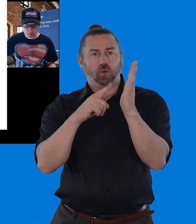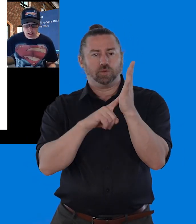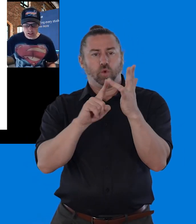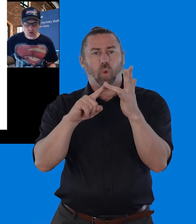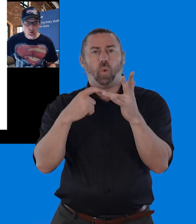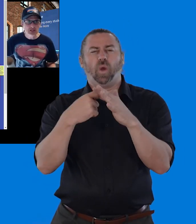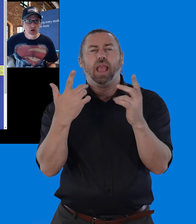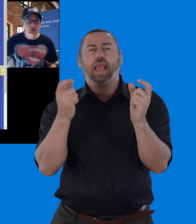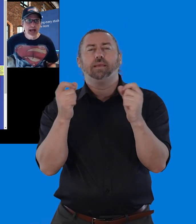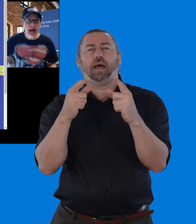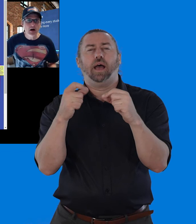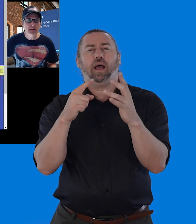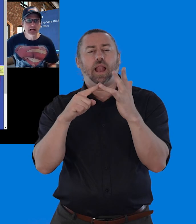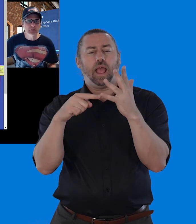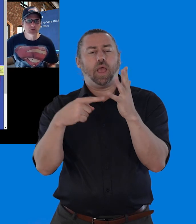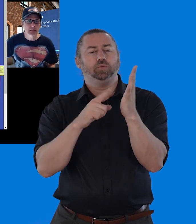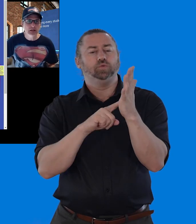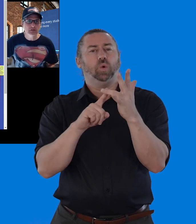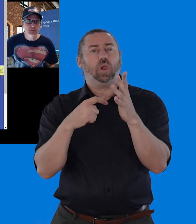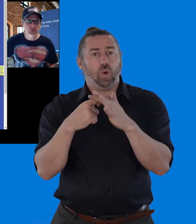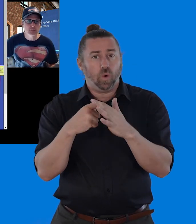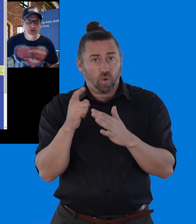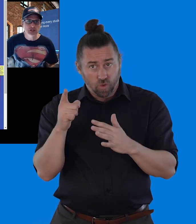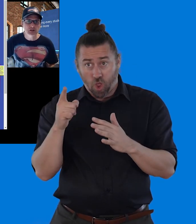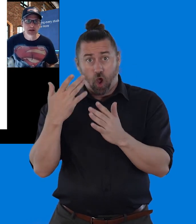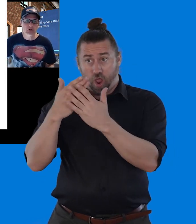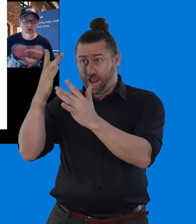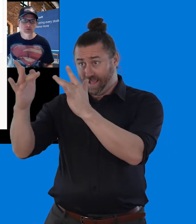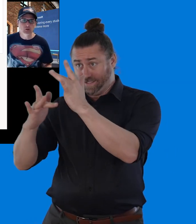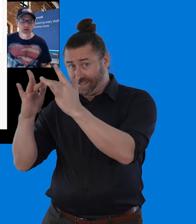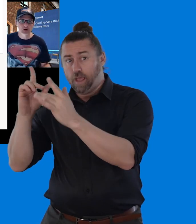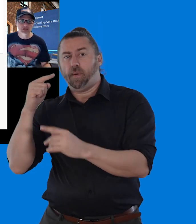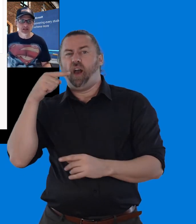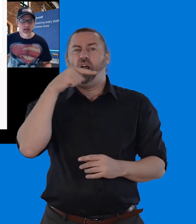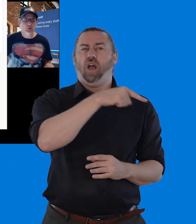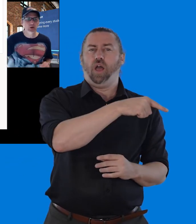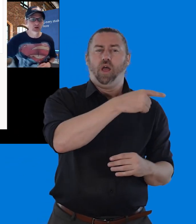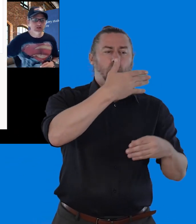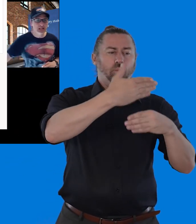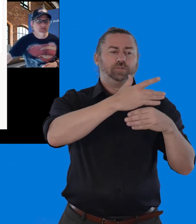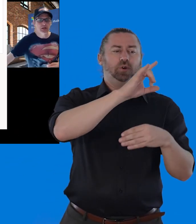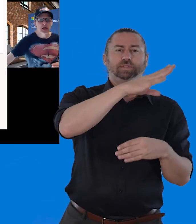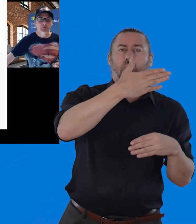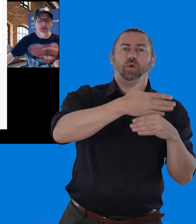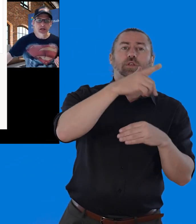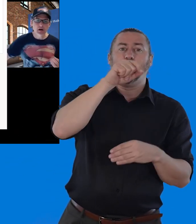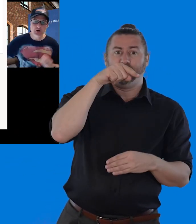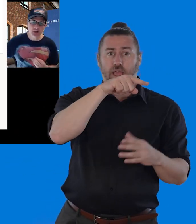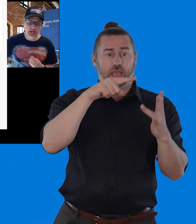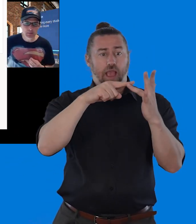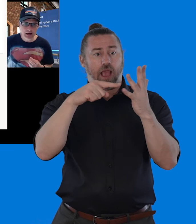but it is also now available in the full version of Outlook for Windows 10 and Windows 11. But here I've got an email.